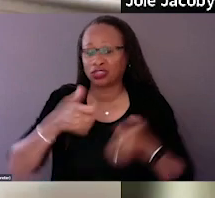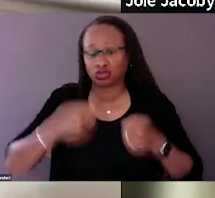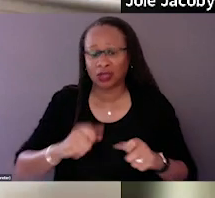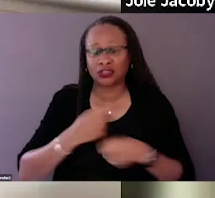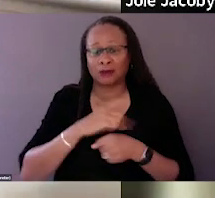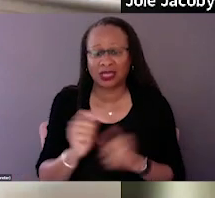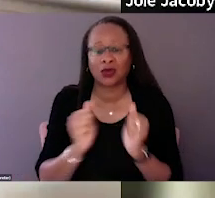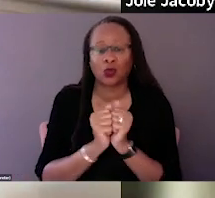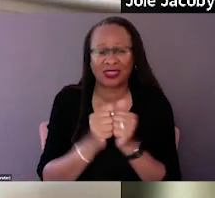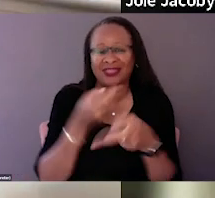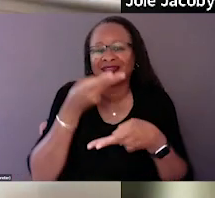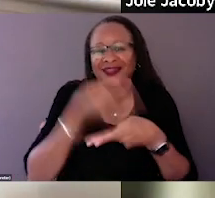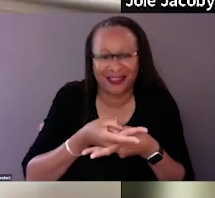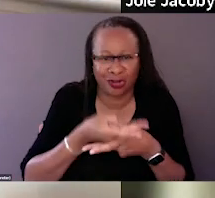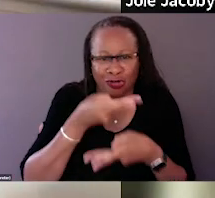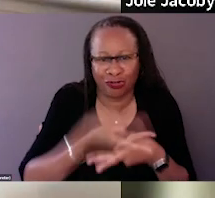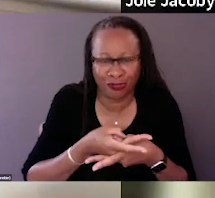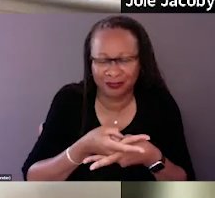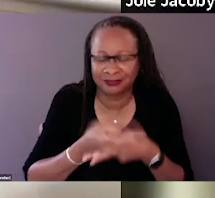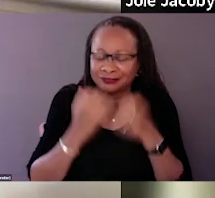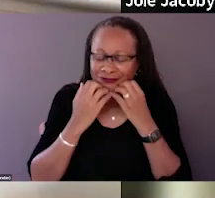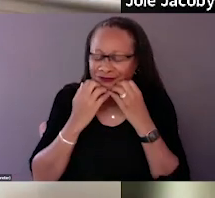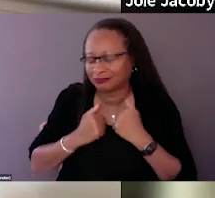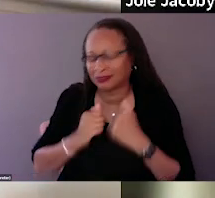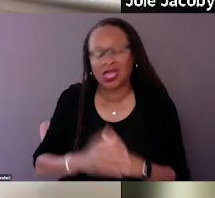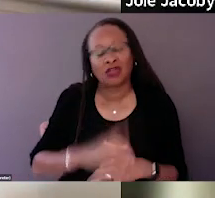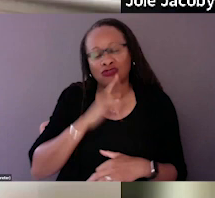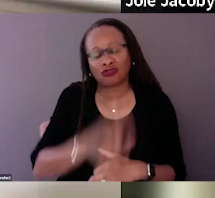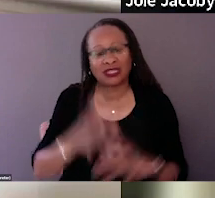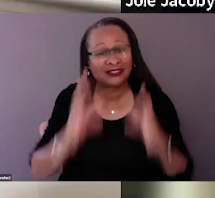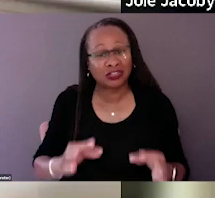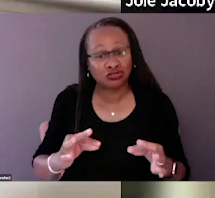and were really intentional about making this feel real,